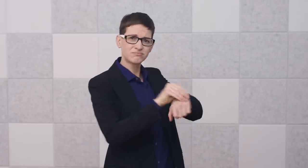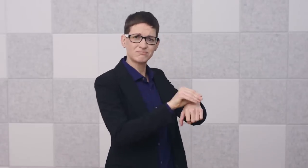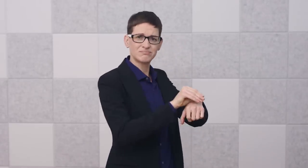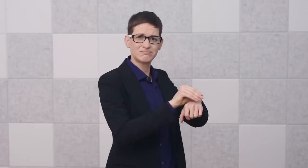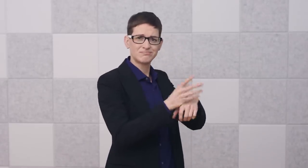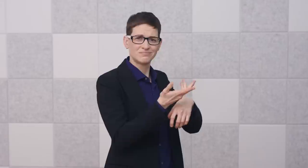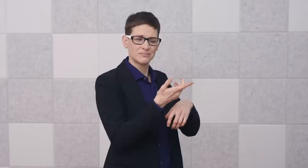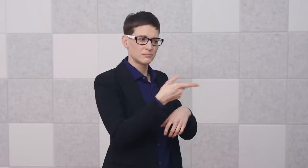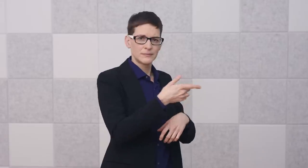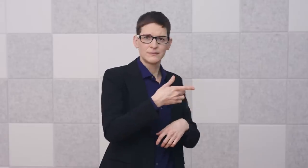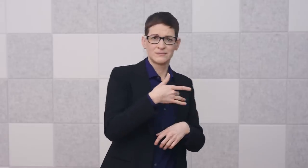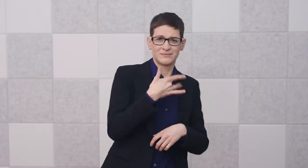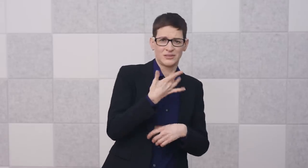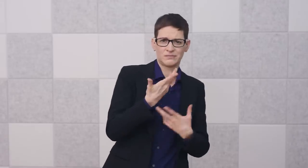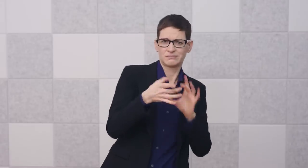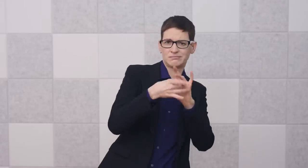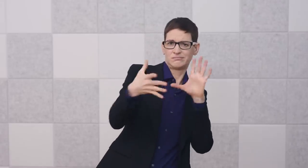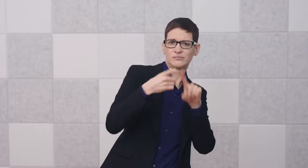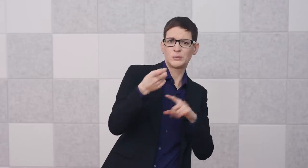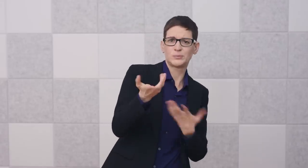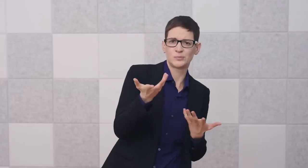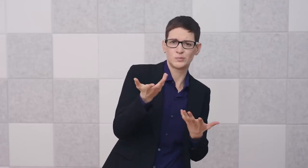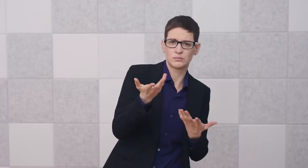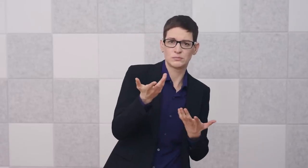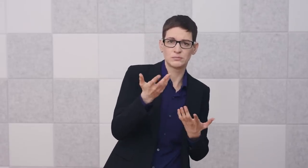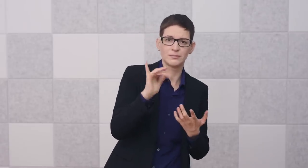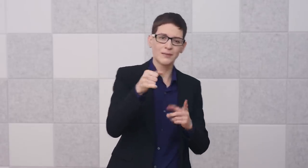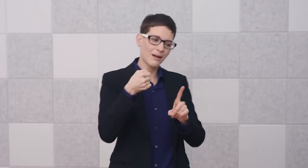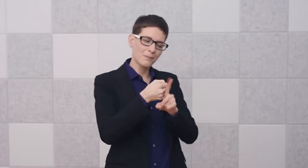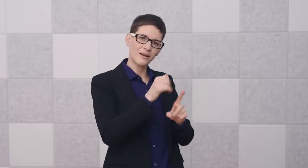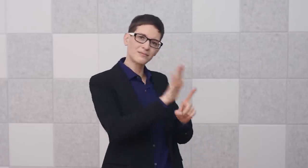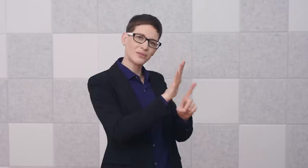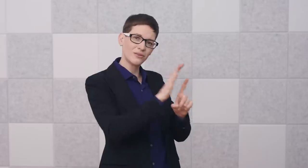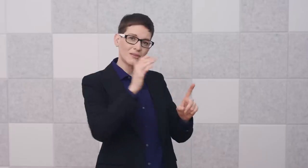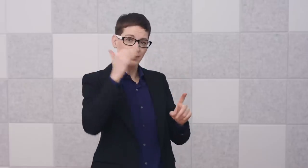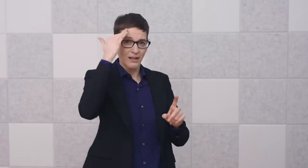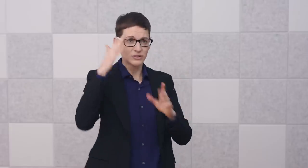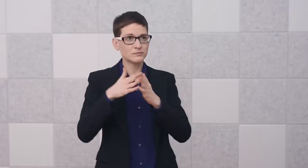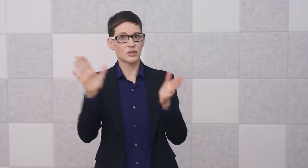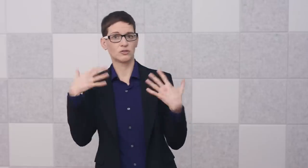If the other person consistently takes charge, it can decrease the patient’s sense of agency,